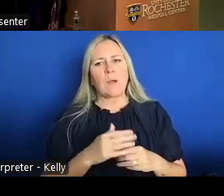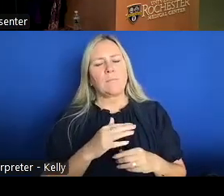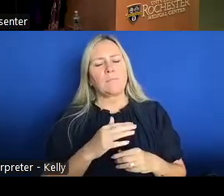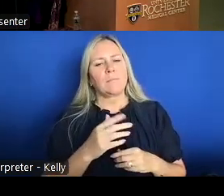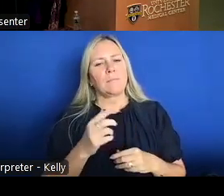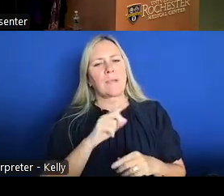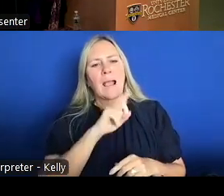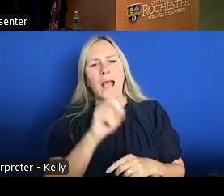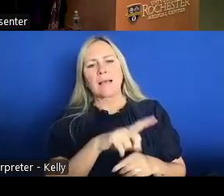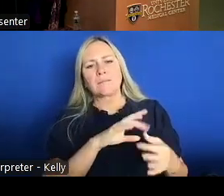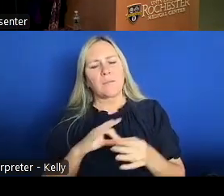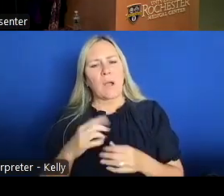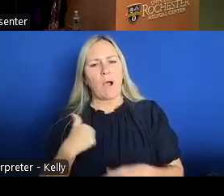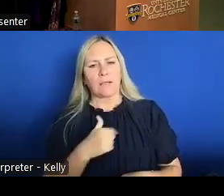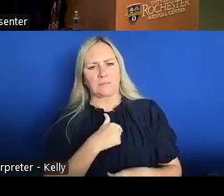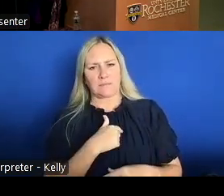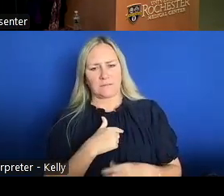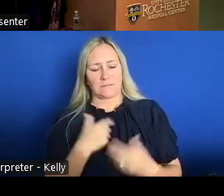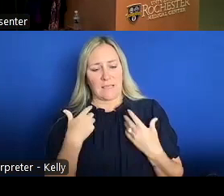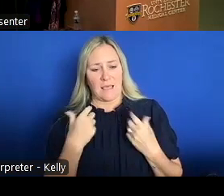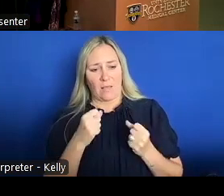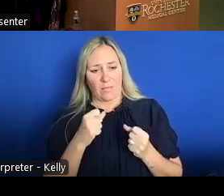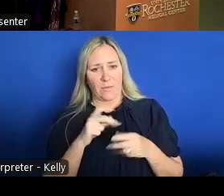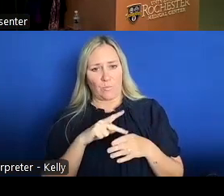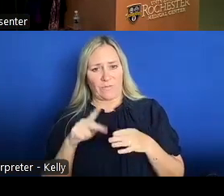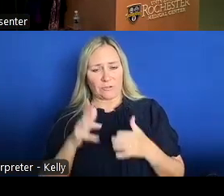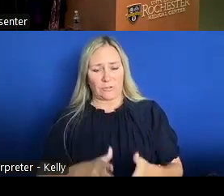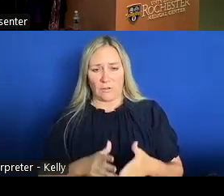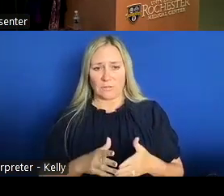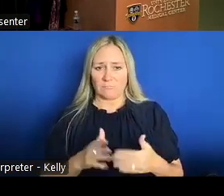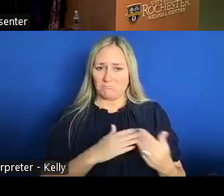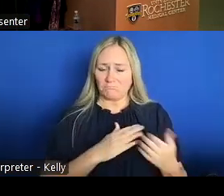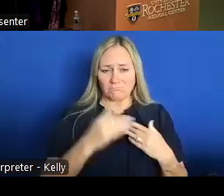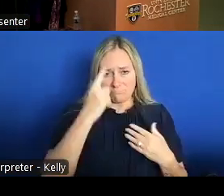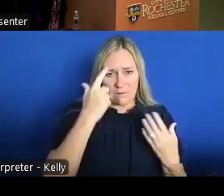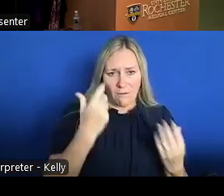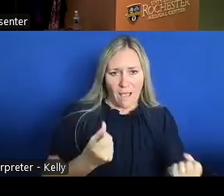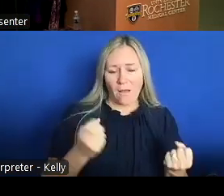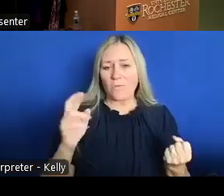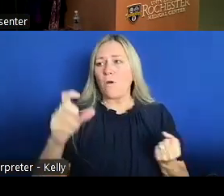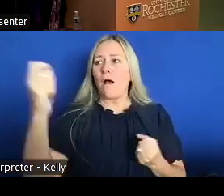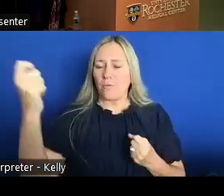because health professionals whether at mental health or larger health professionals have been